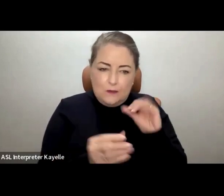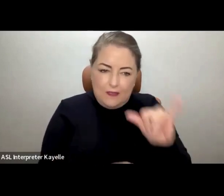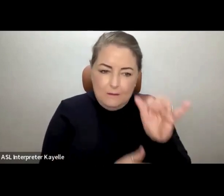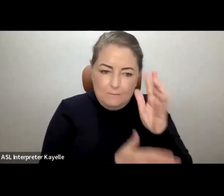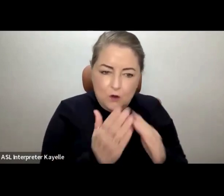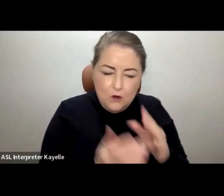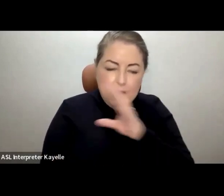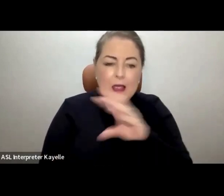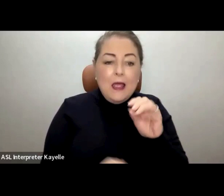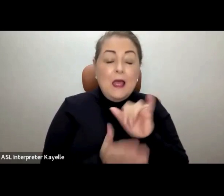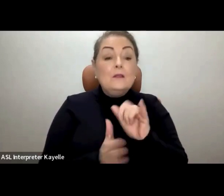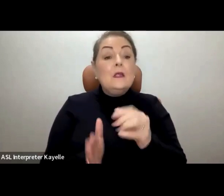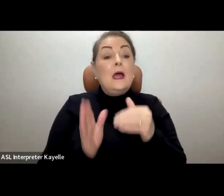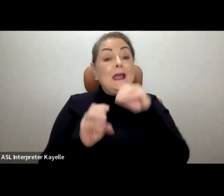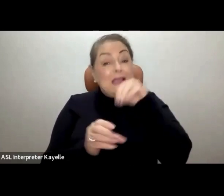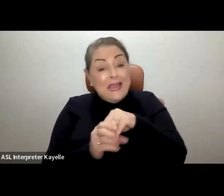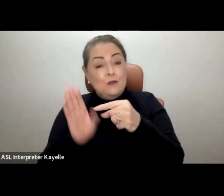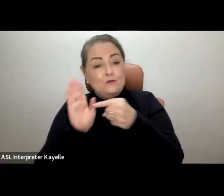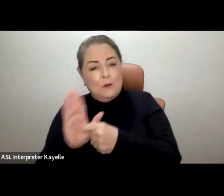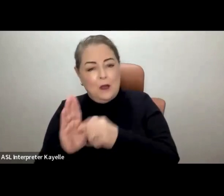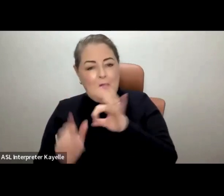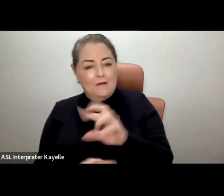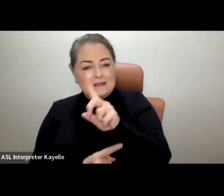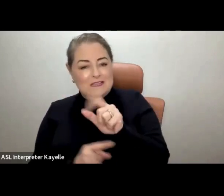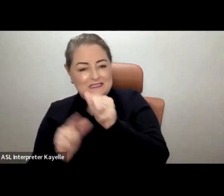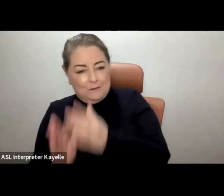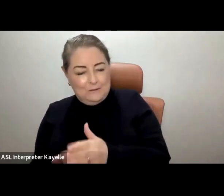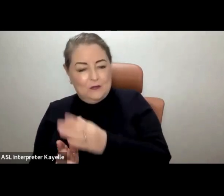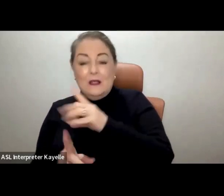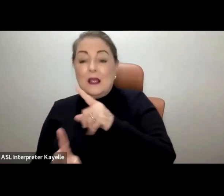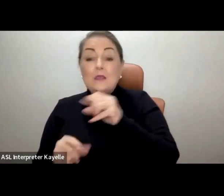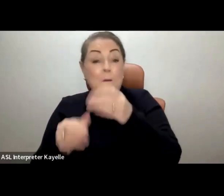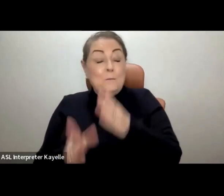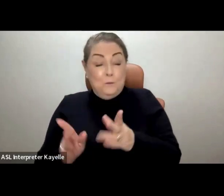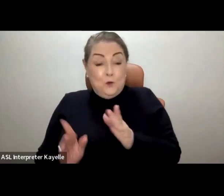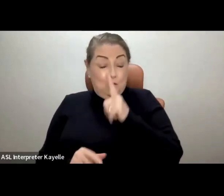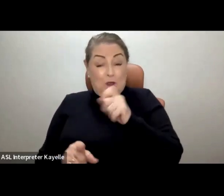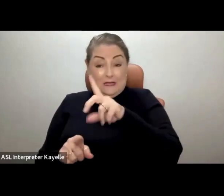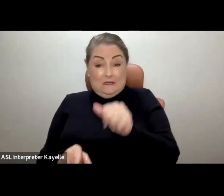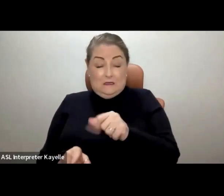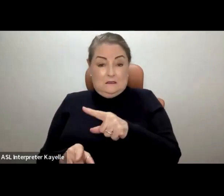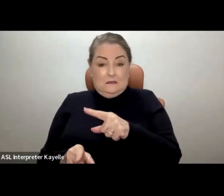representation of disability. And that means a person with disability doesn't have to play the disabled person, they could